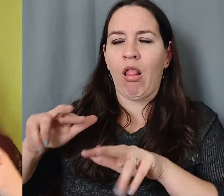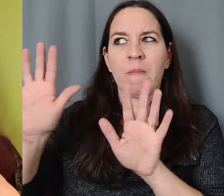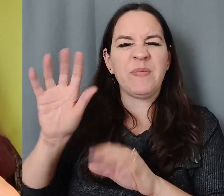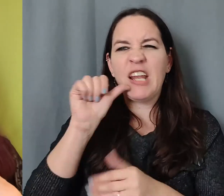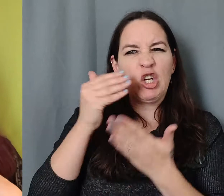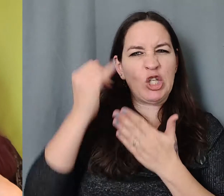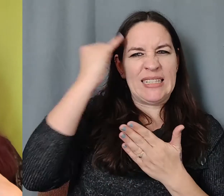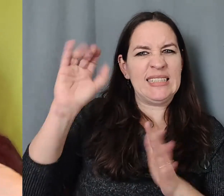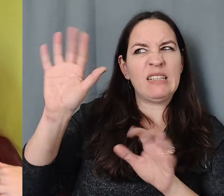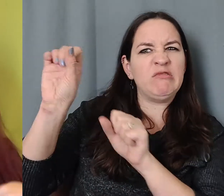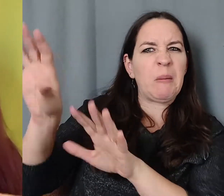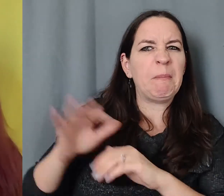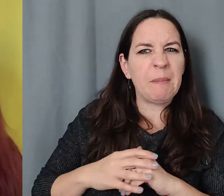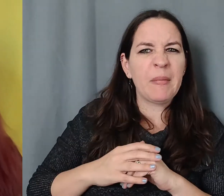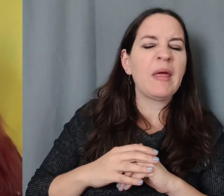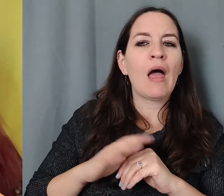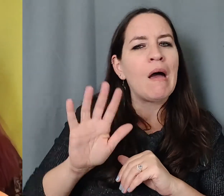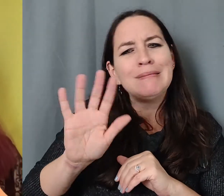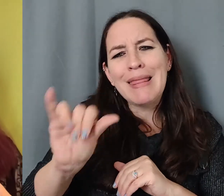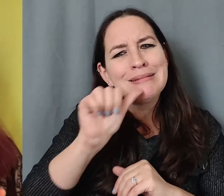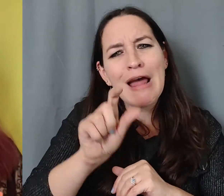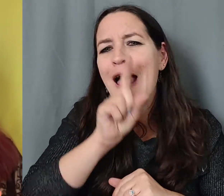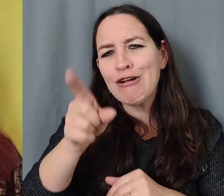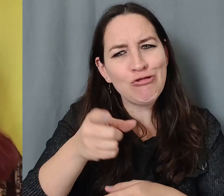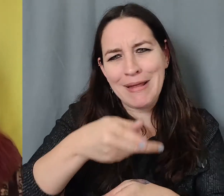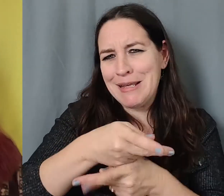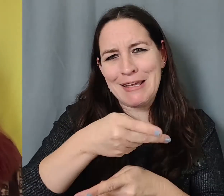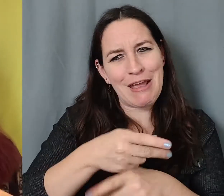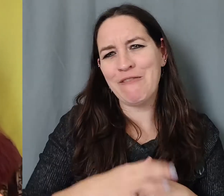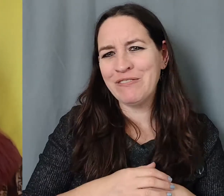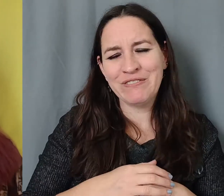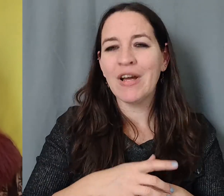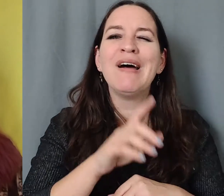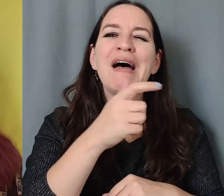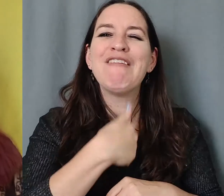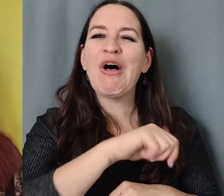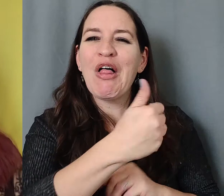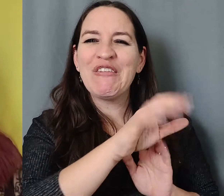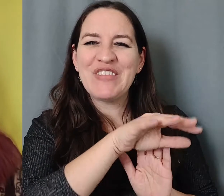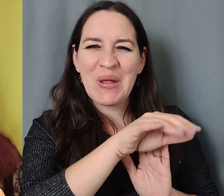want to be nice to myself. That's not actually taking care of yourself. That's faking care of yourself. There's another video on our channel that talks about that if you want to know